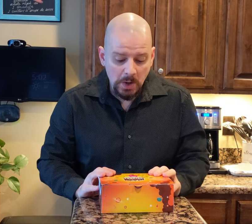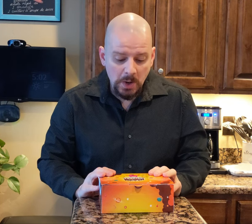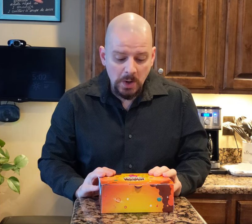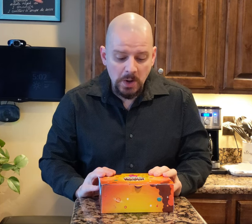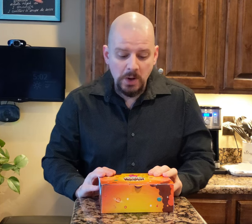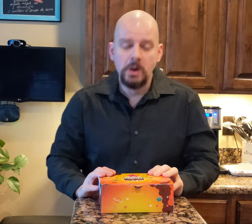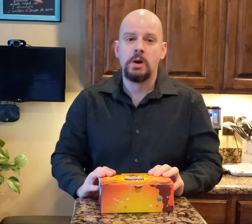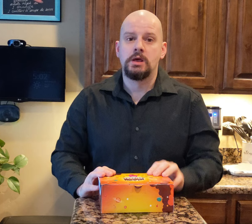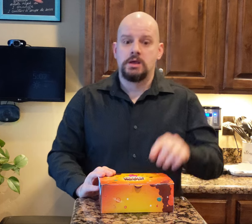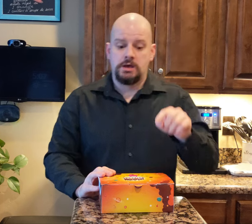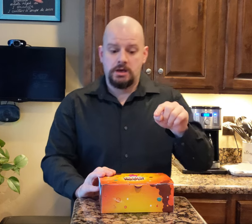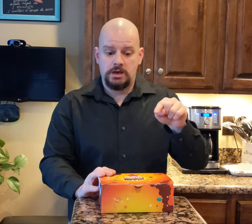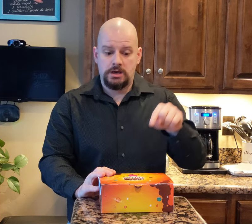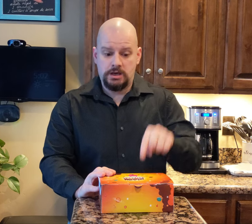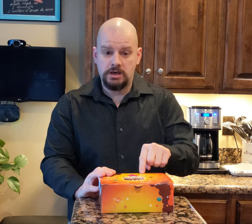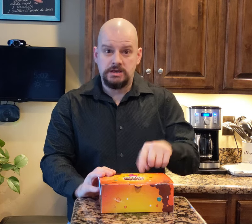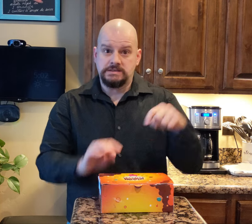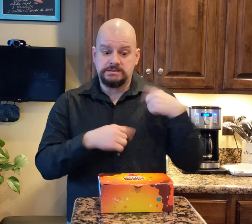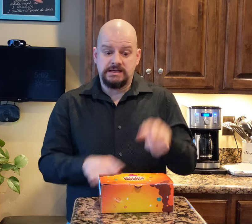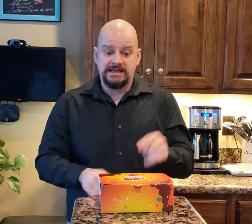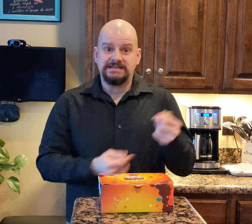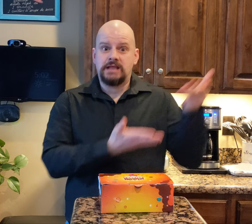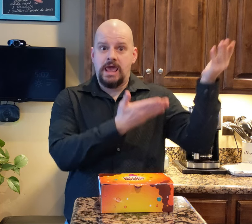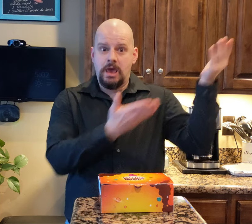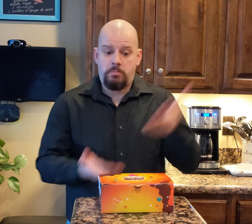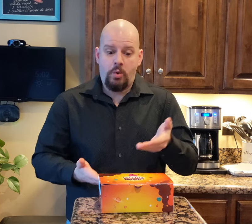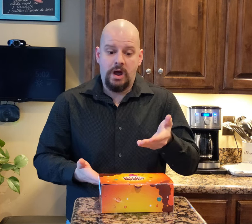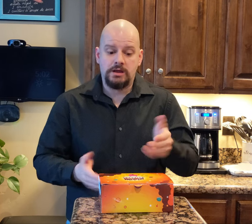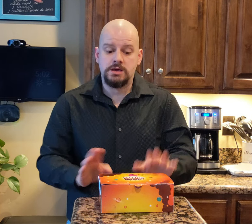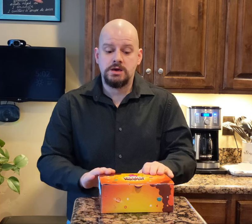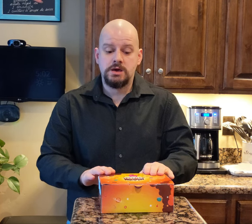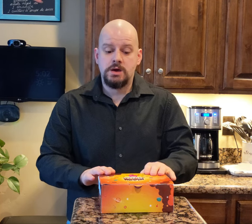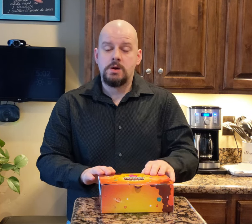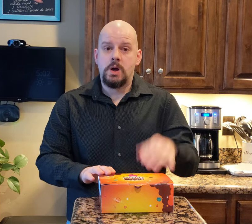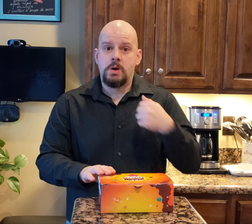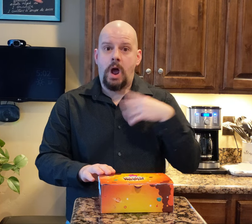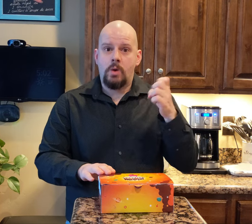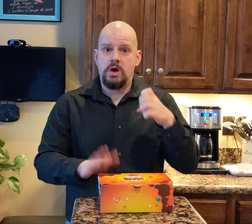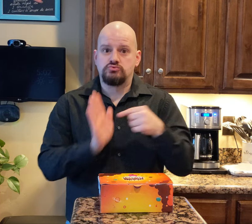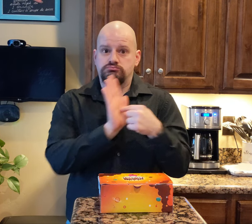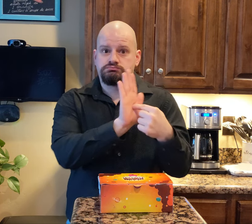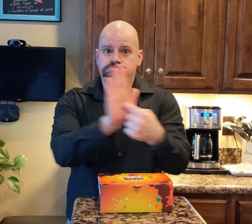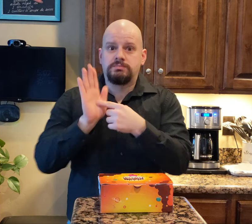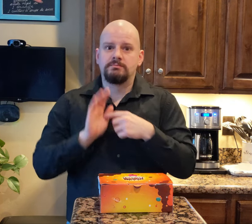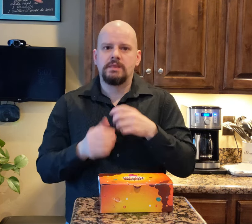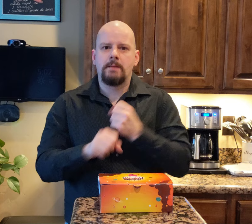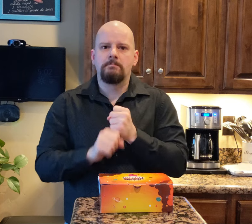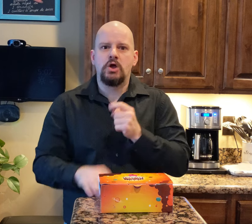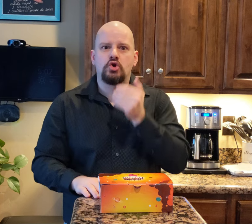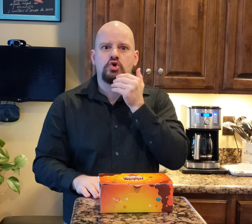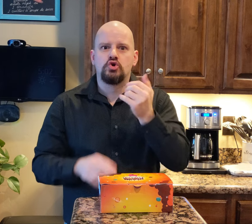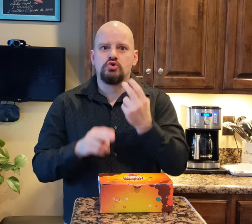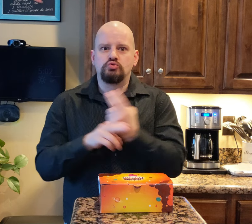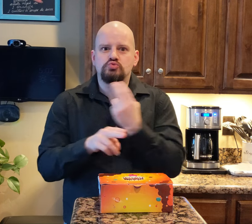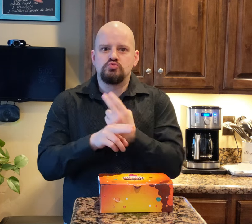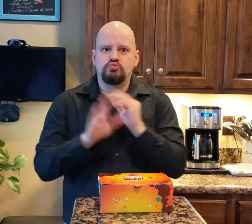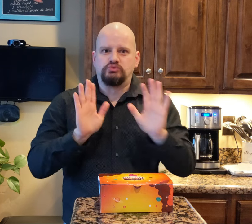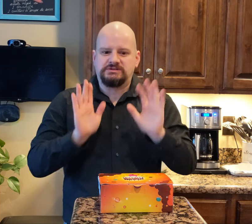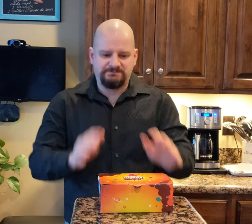Since they're imported so I want to show you and make a good use.